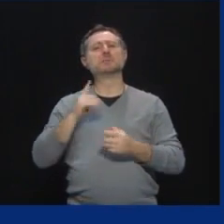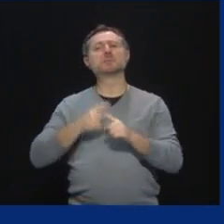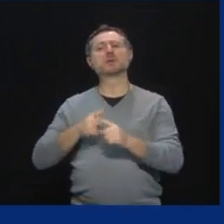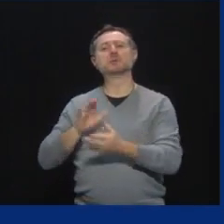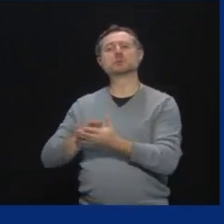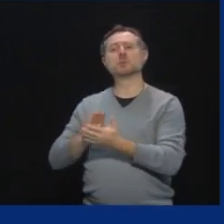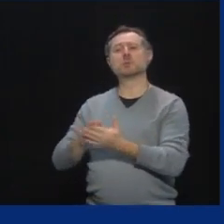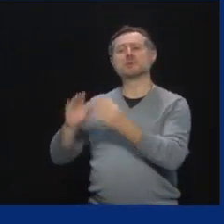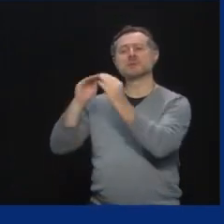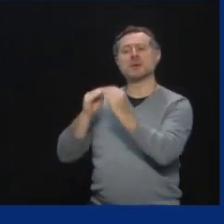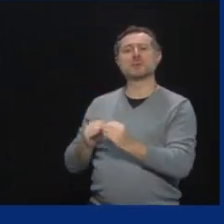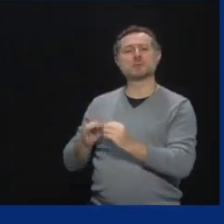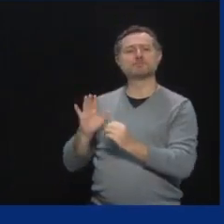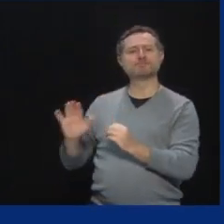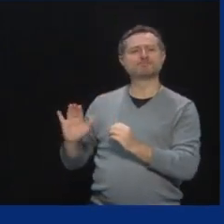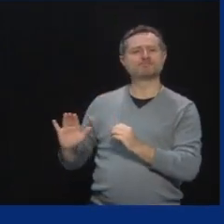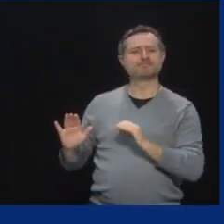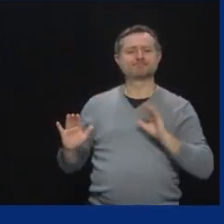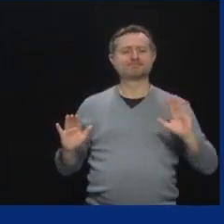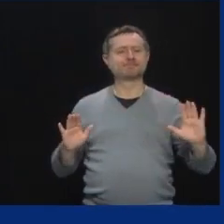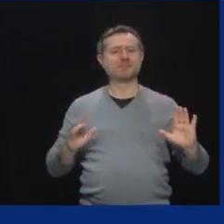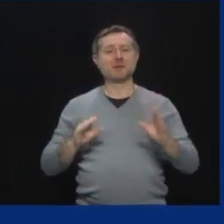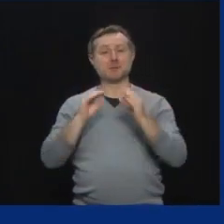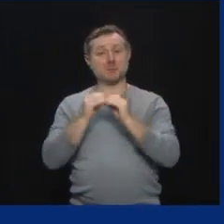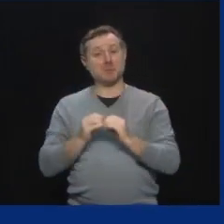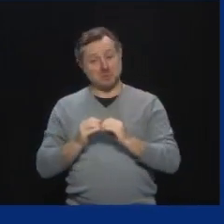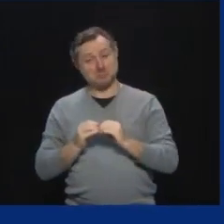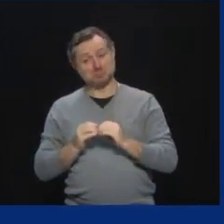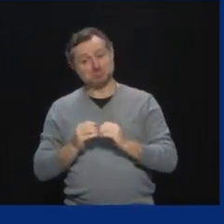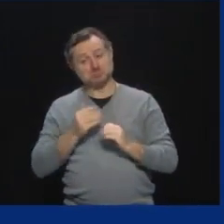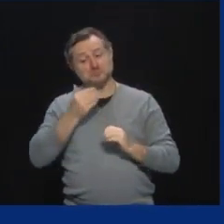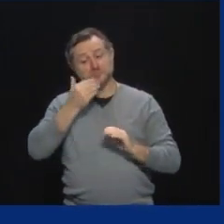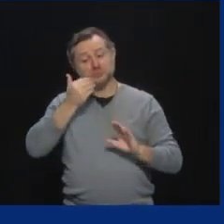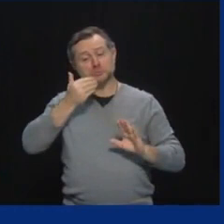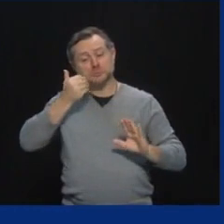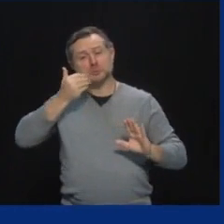are looking better. Um really pleased to see this that we now have uh 18 and